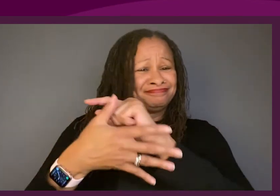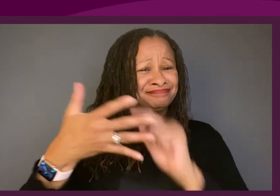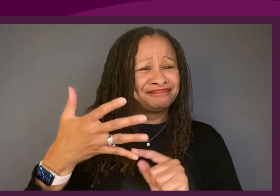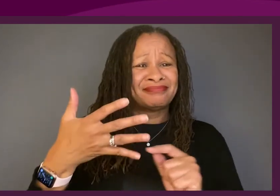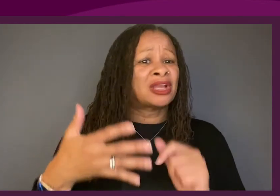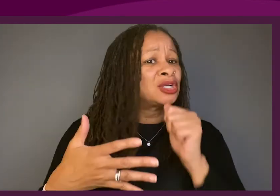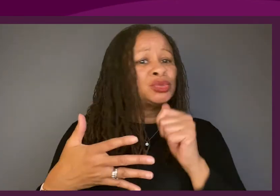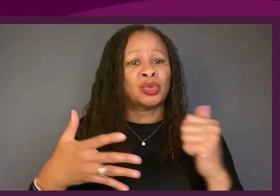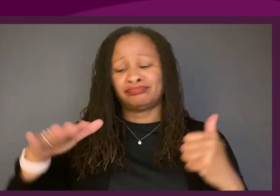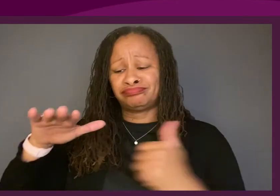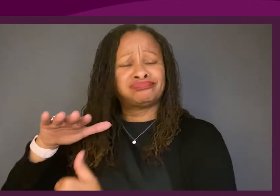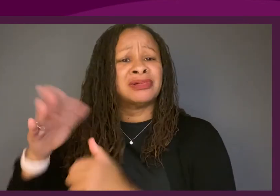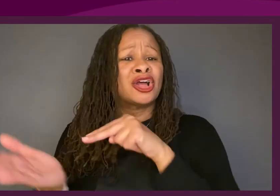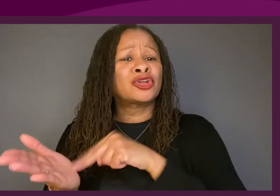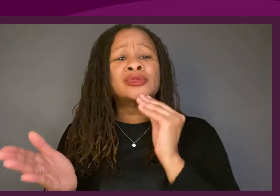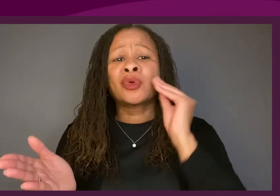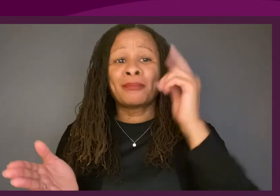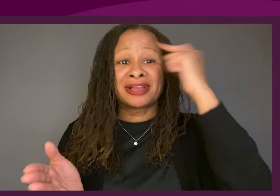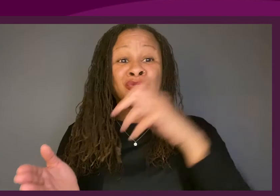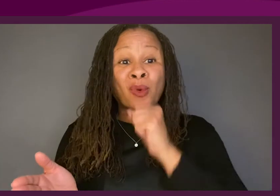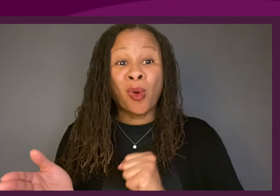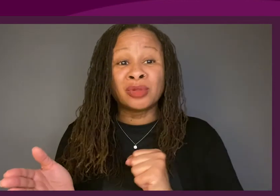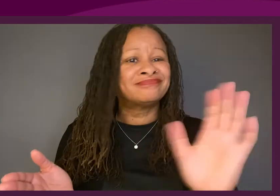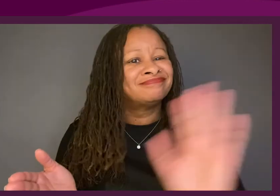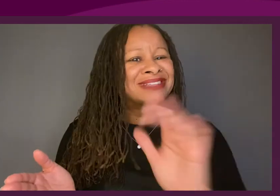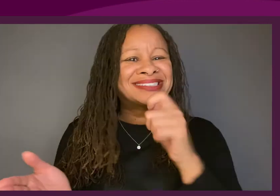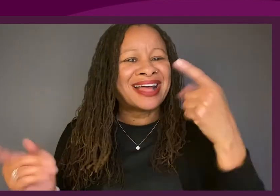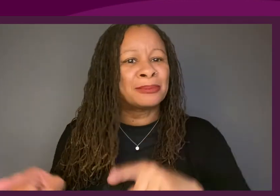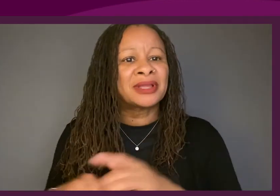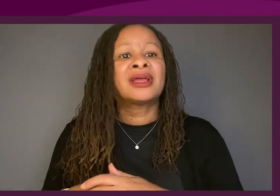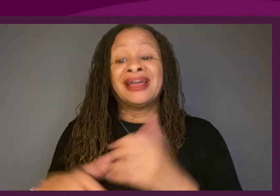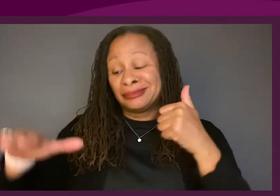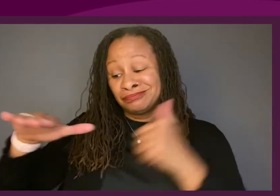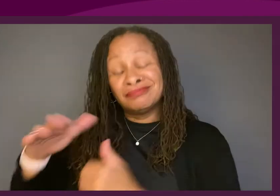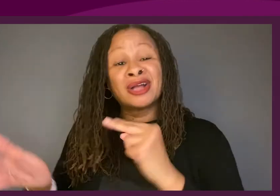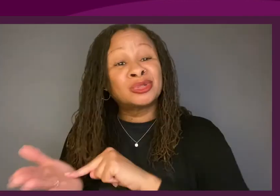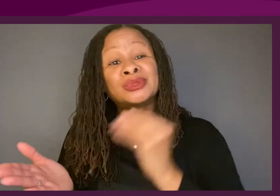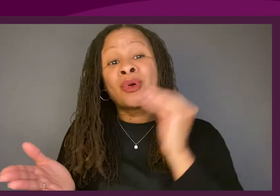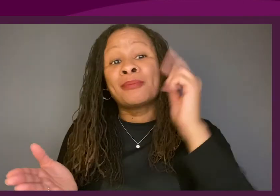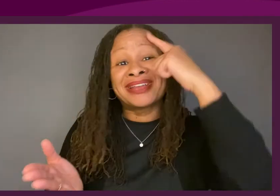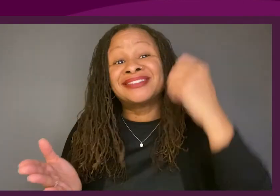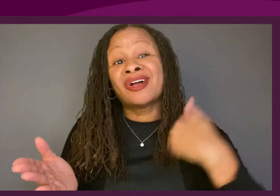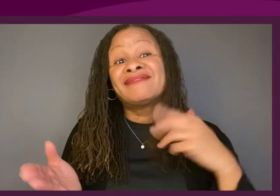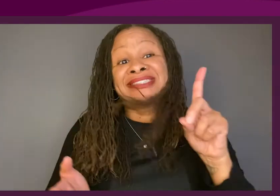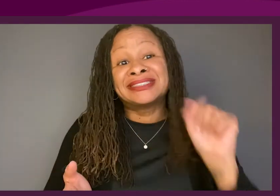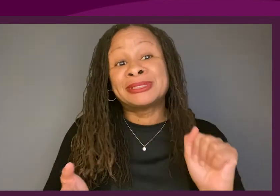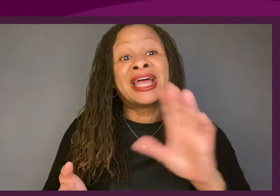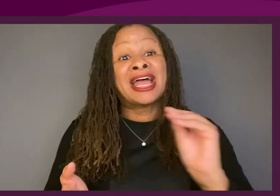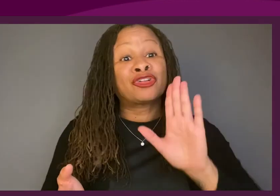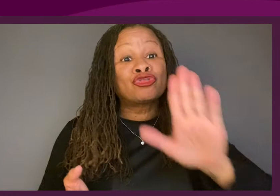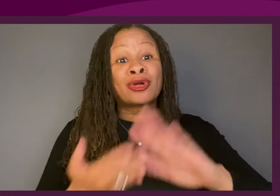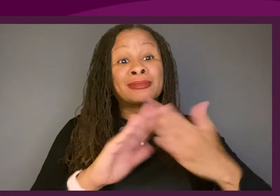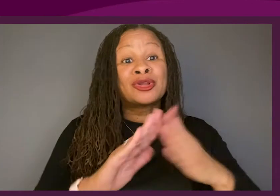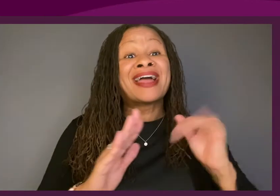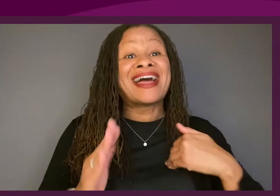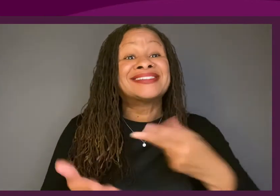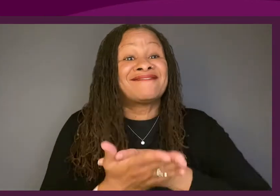have a disability and your community has failed to plan to accommodate you and your disability.